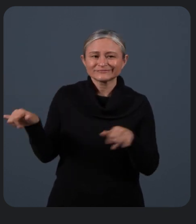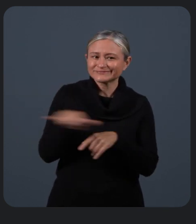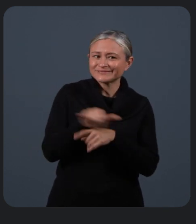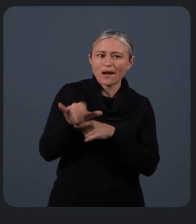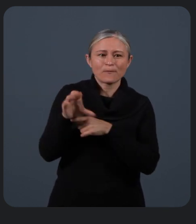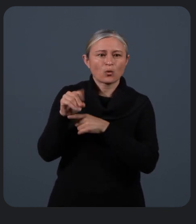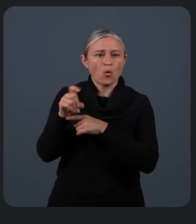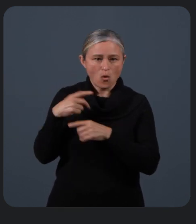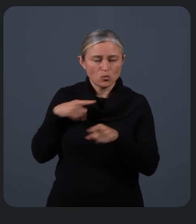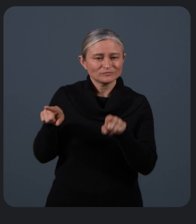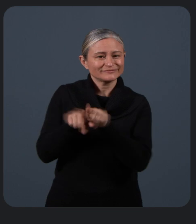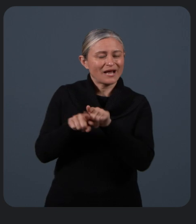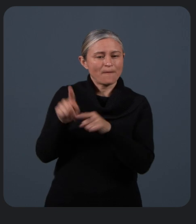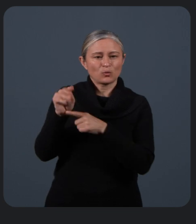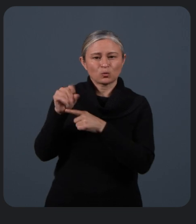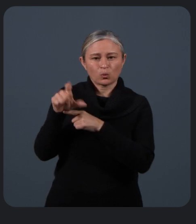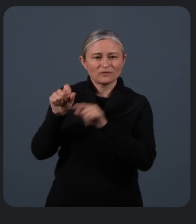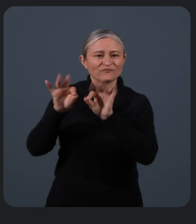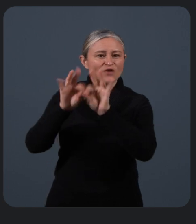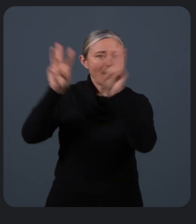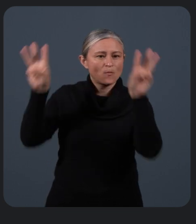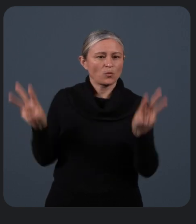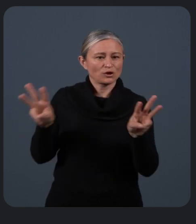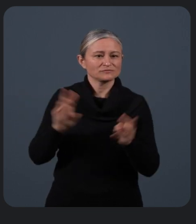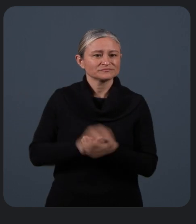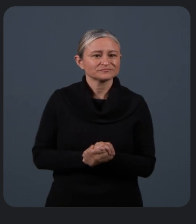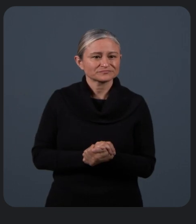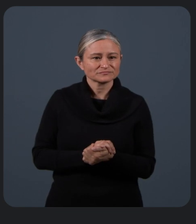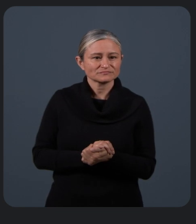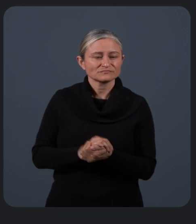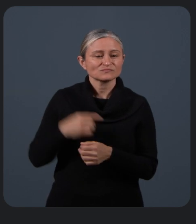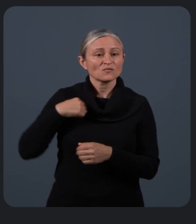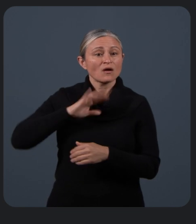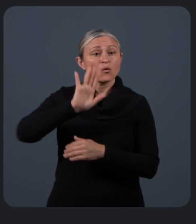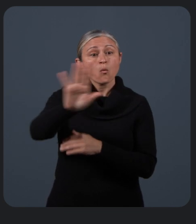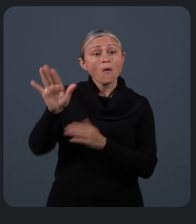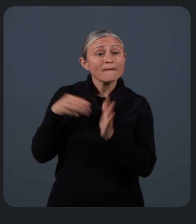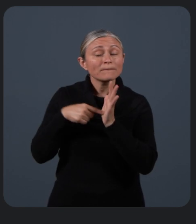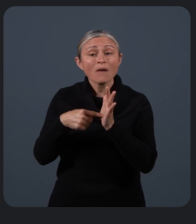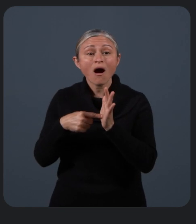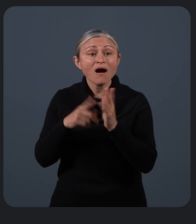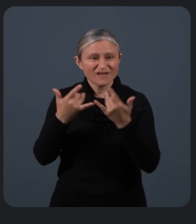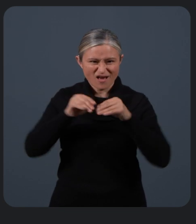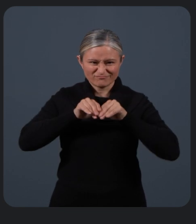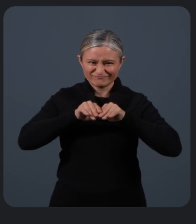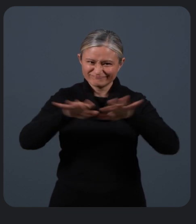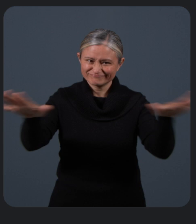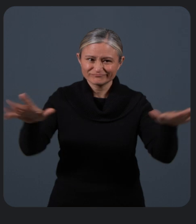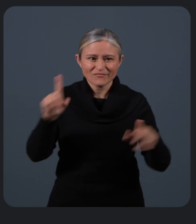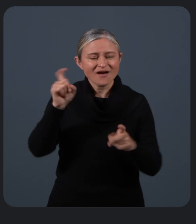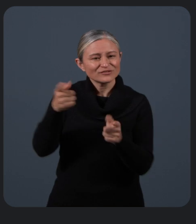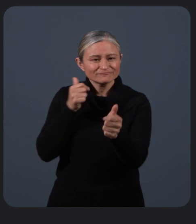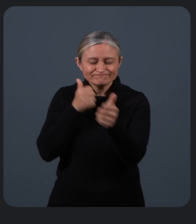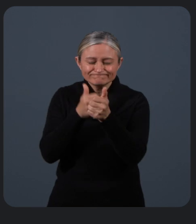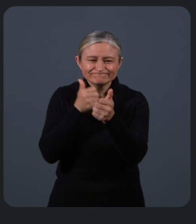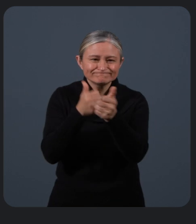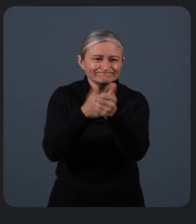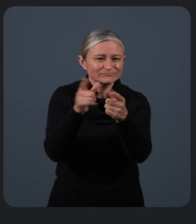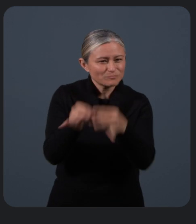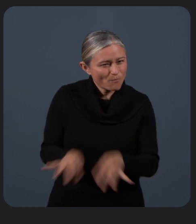and frameworks. And, once your models are in the wild, it's critical to keep them updated. Open-source tools like TensorFlow Extended,